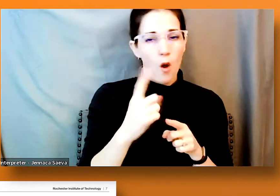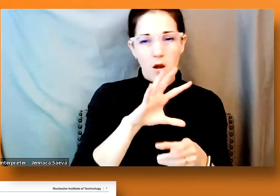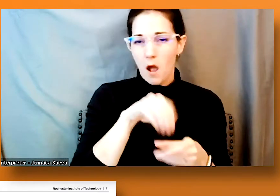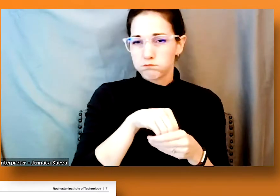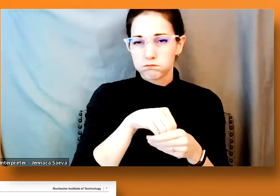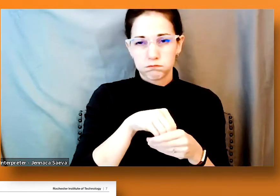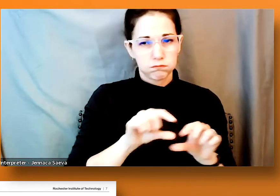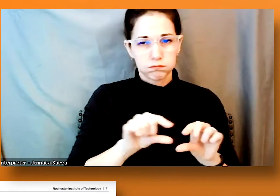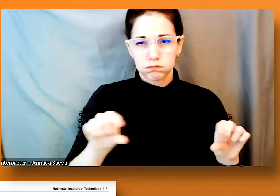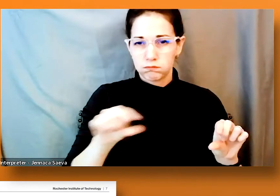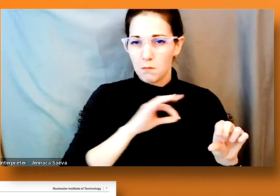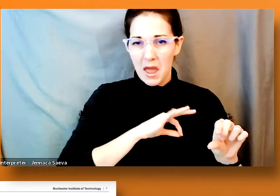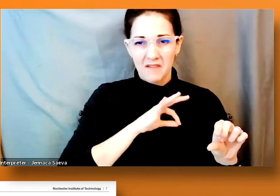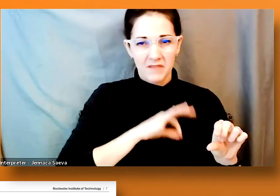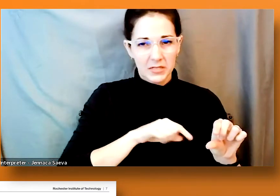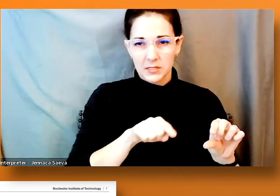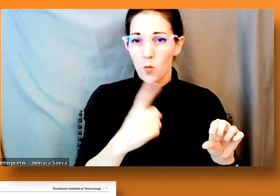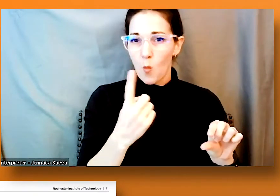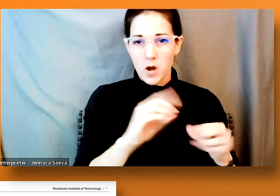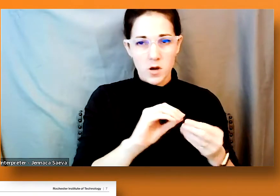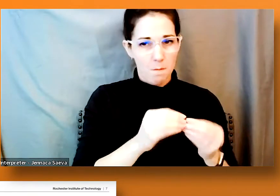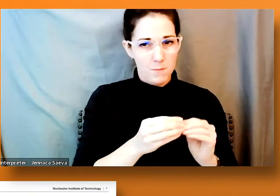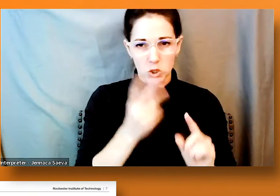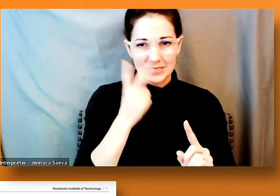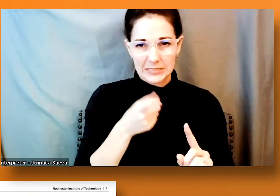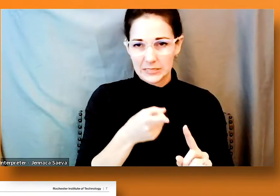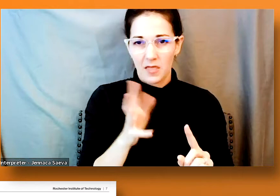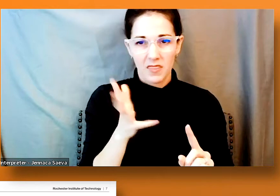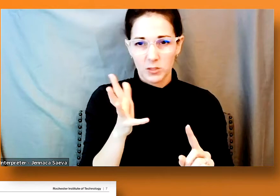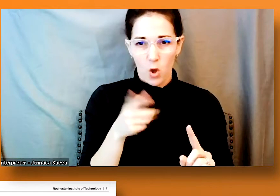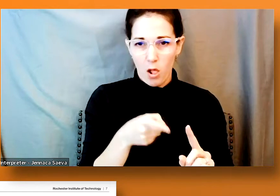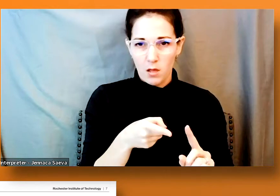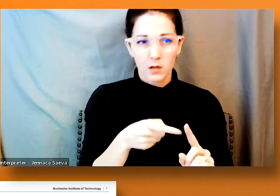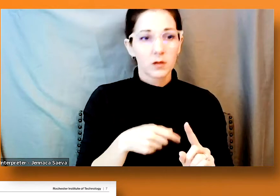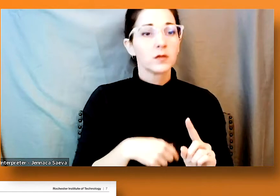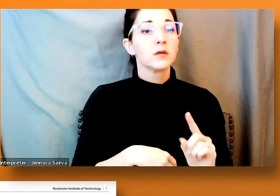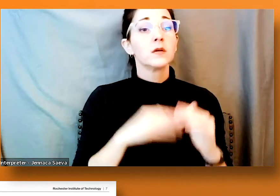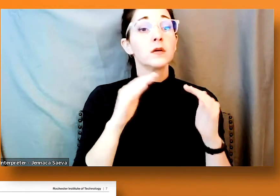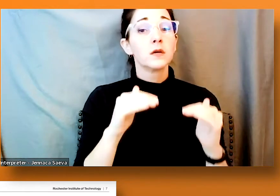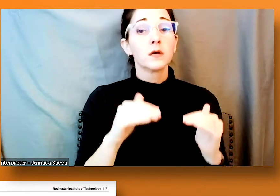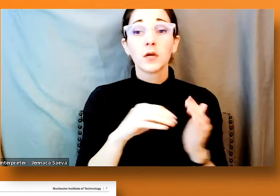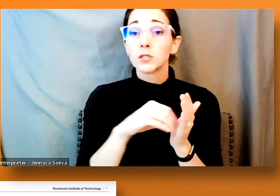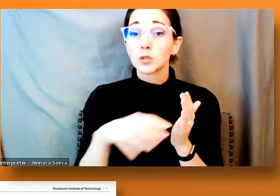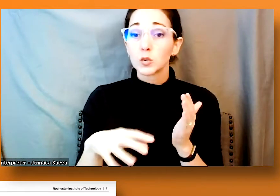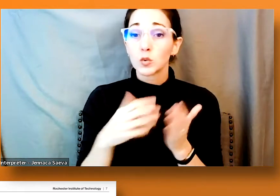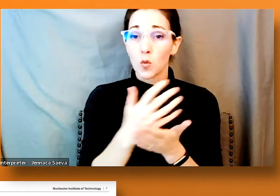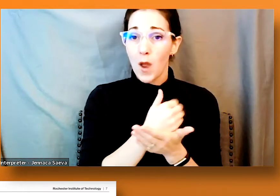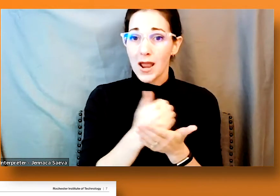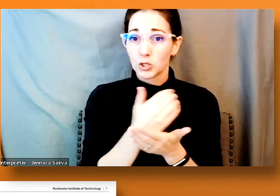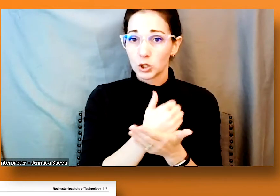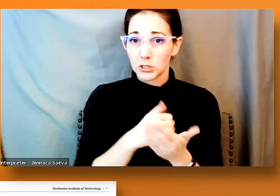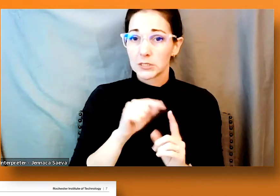It's just one. You'll see one figure for benefits. Student wages.